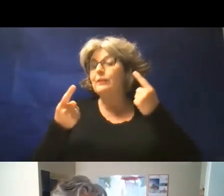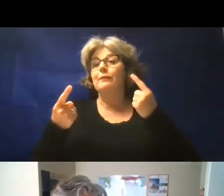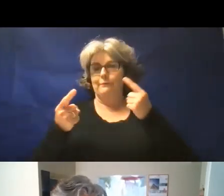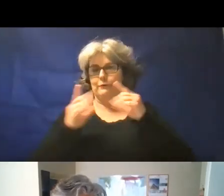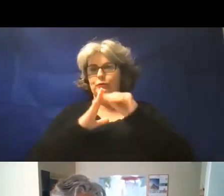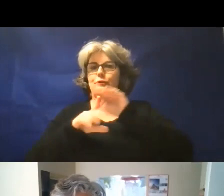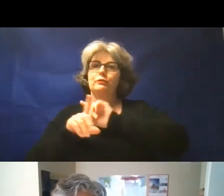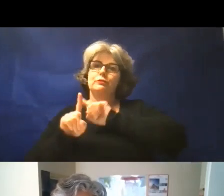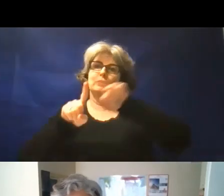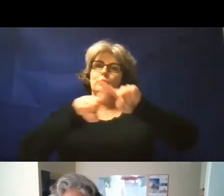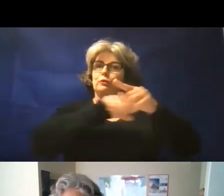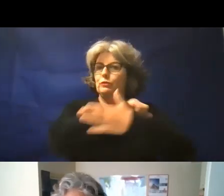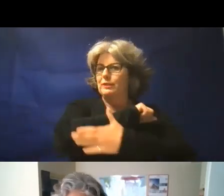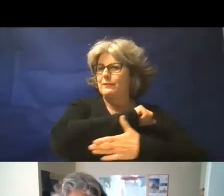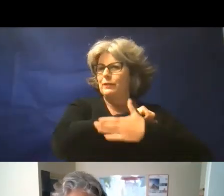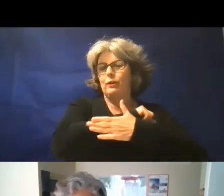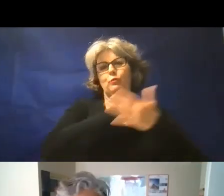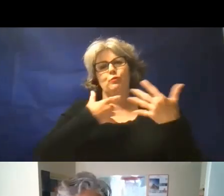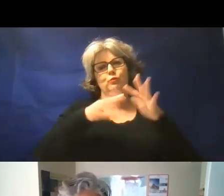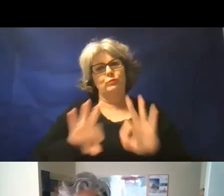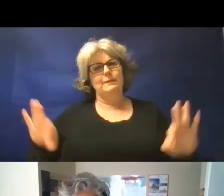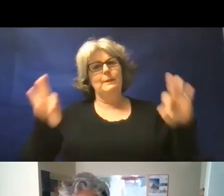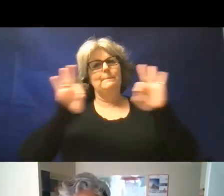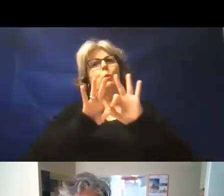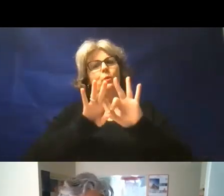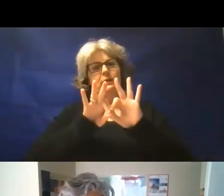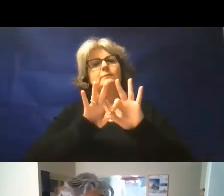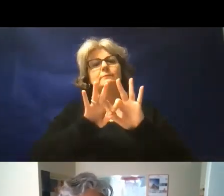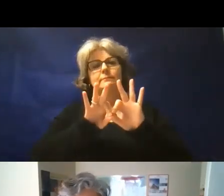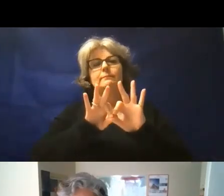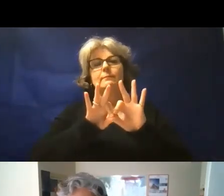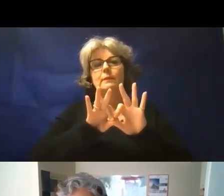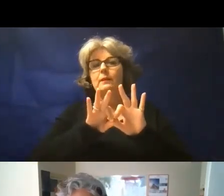are many. I think one of the things we found to be most important is pre-departure orientations